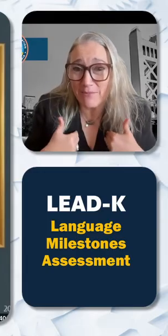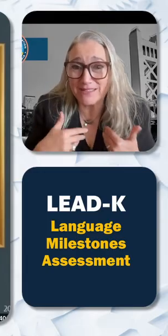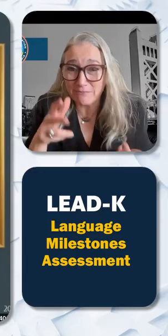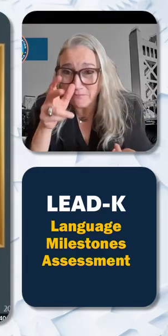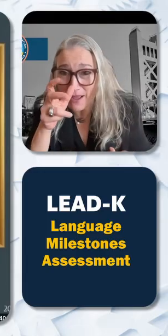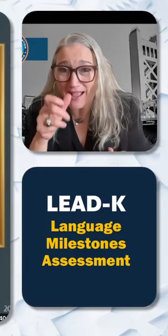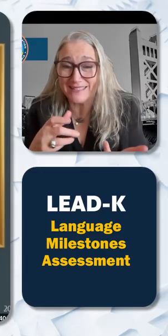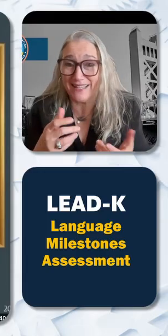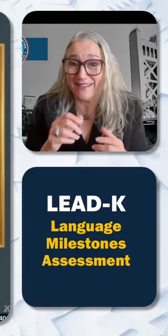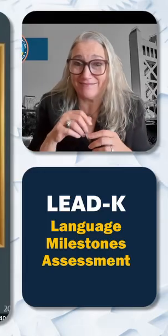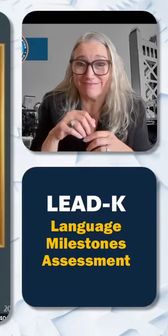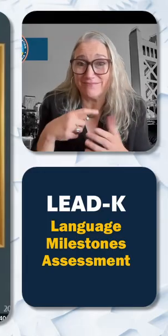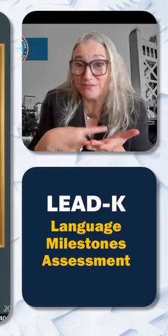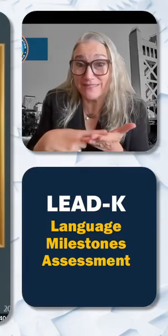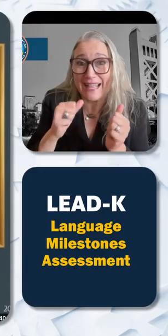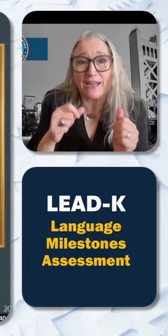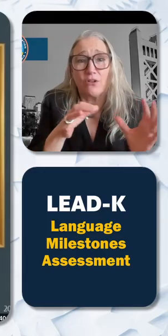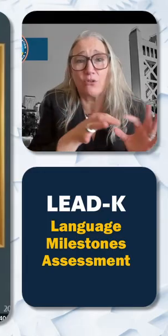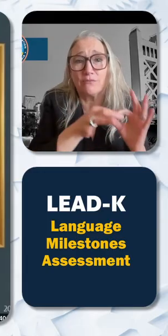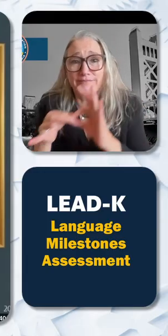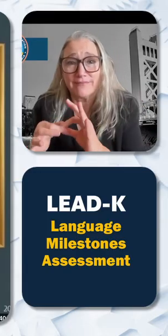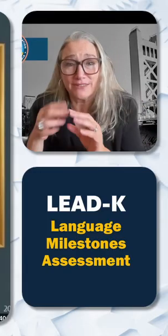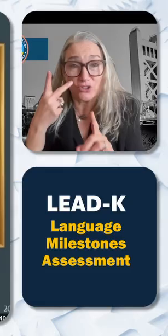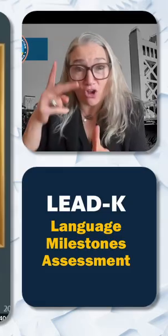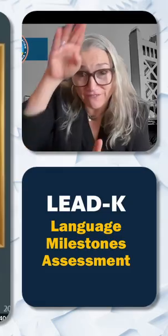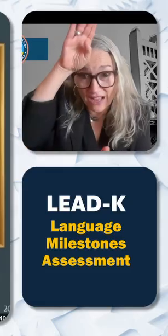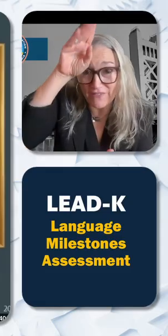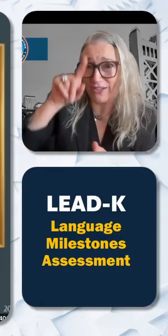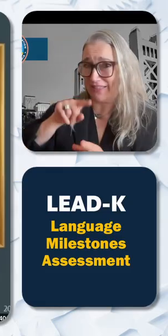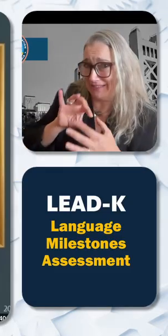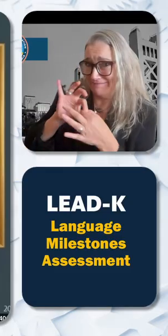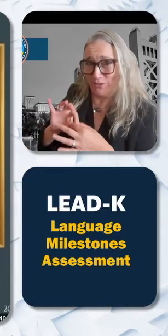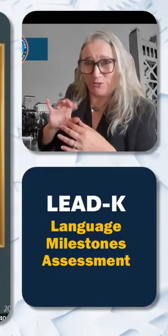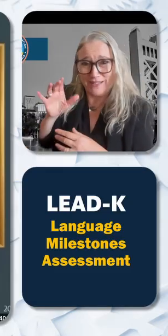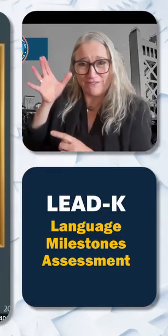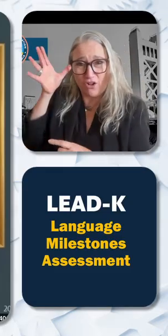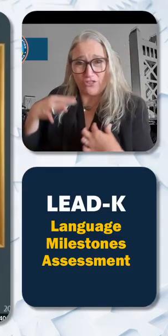You can see her talking about colors, different animals, bugs, being able to